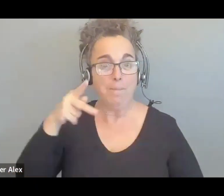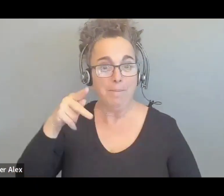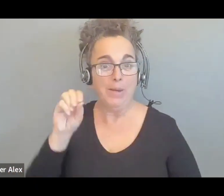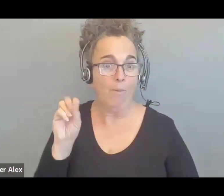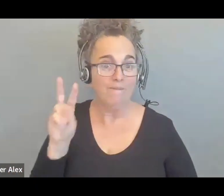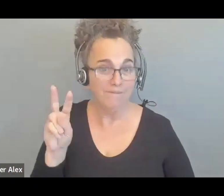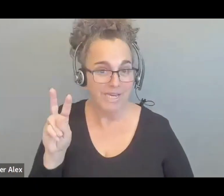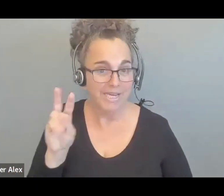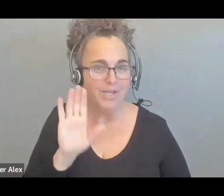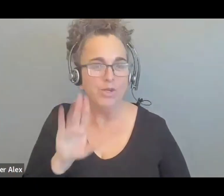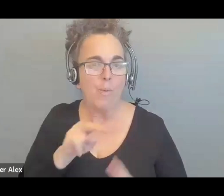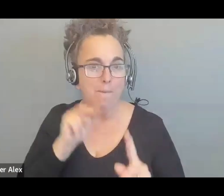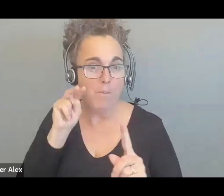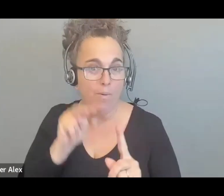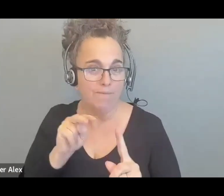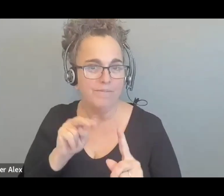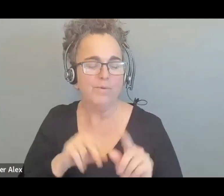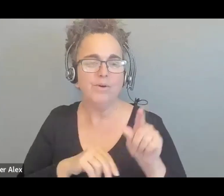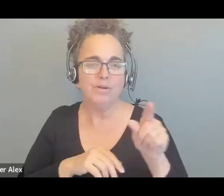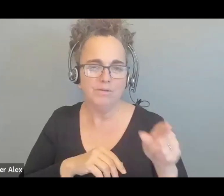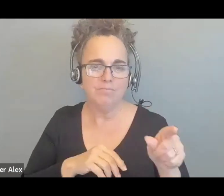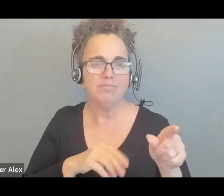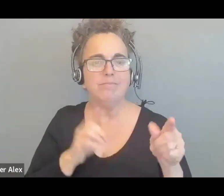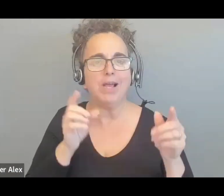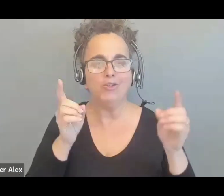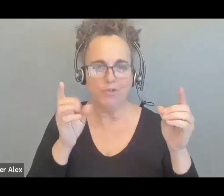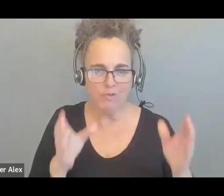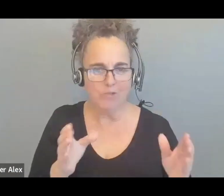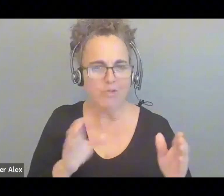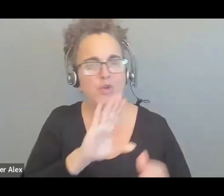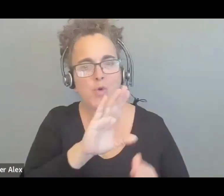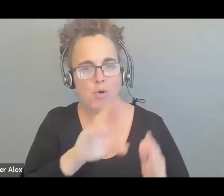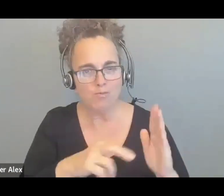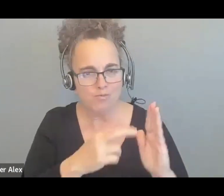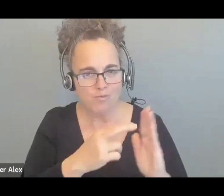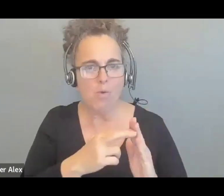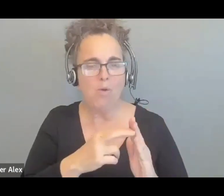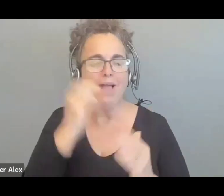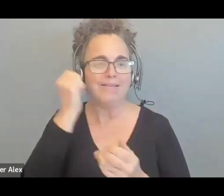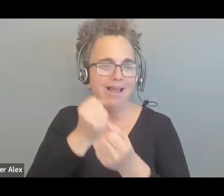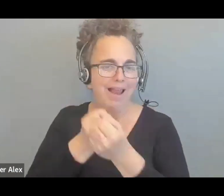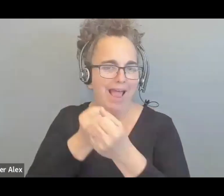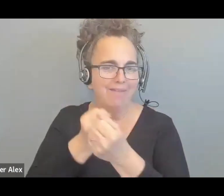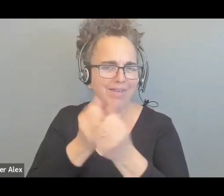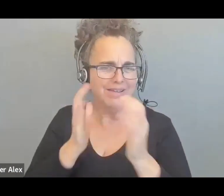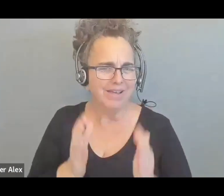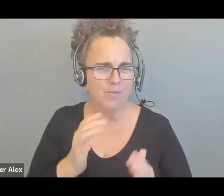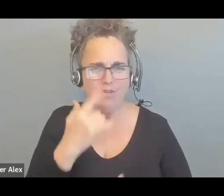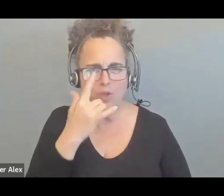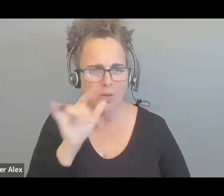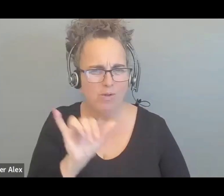what does your role as a director and as an advocate actually look like on a daily basis?